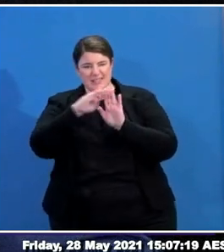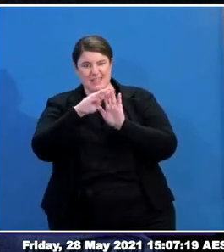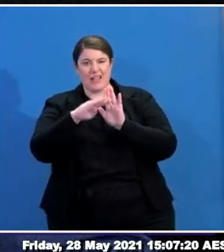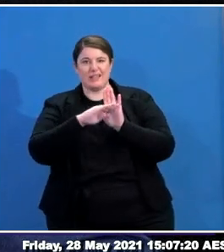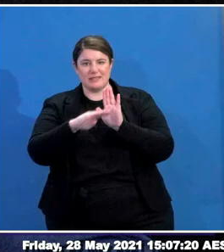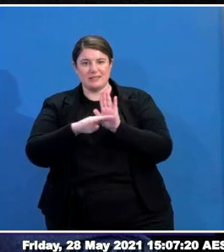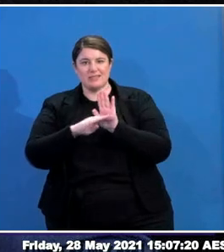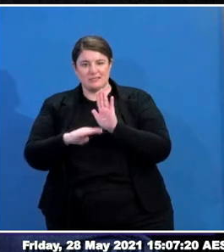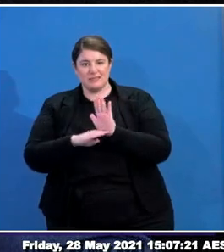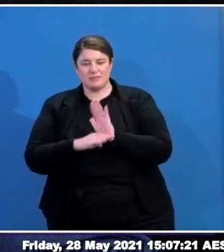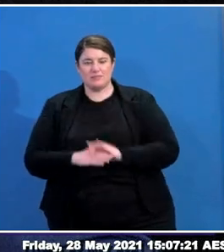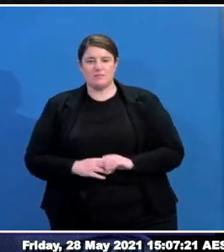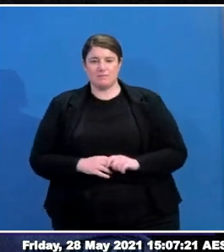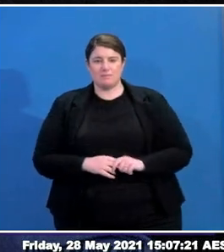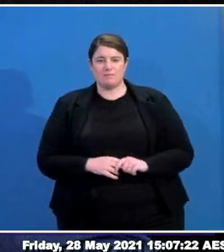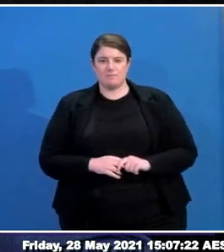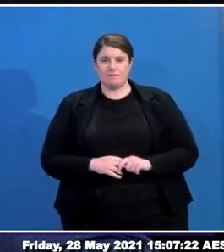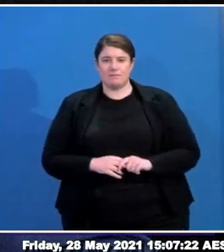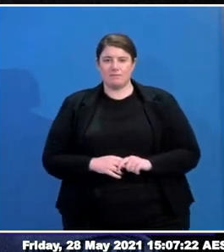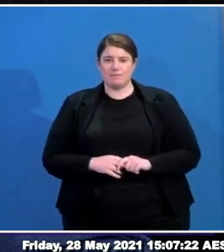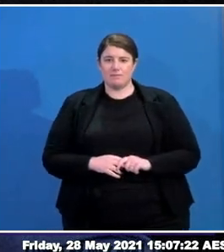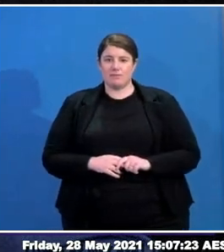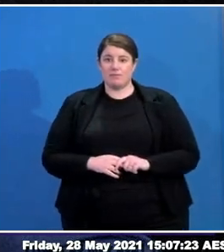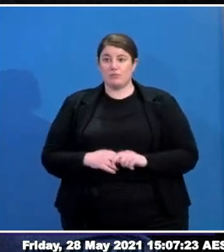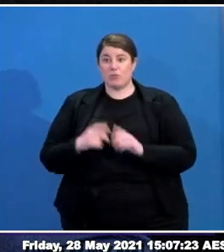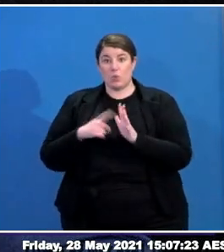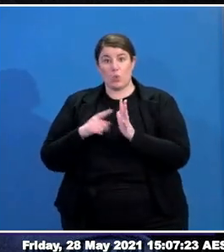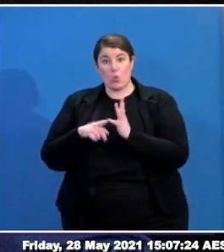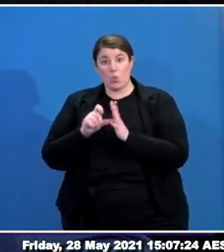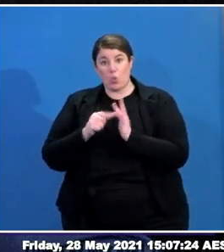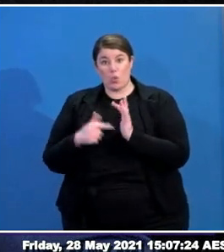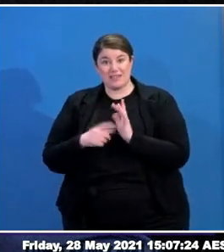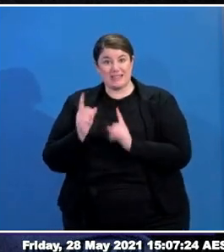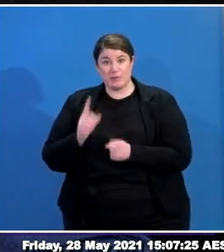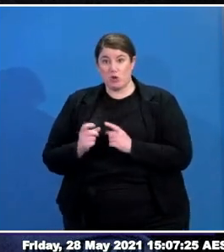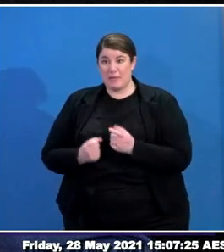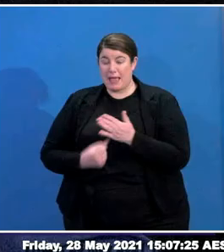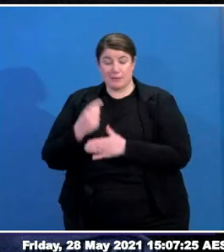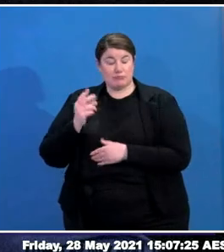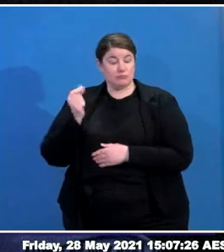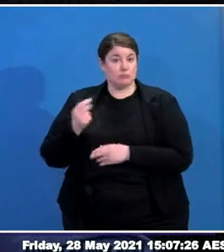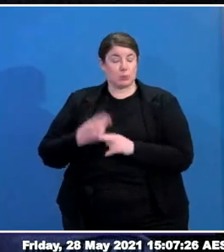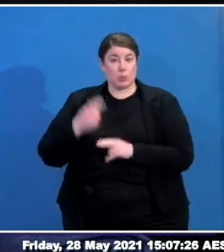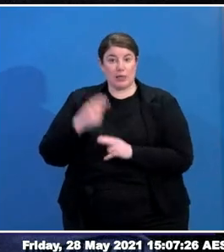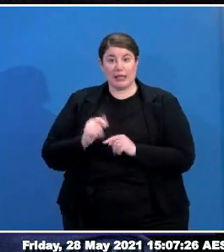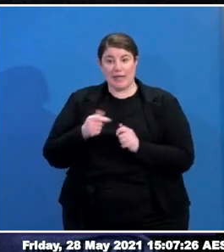Some of those audits will have occurred very soon after transition, some longer.